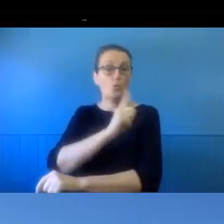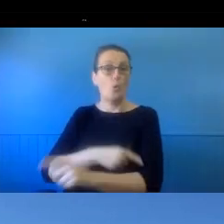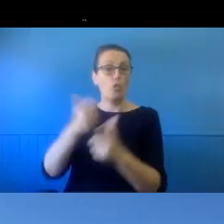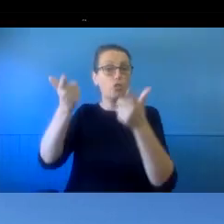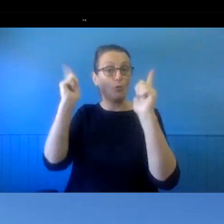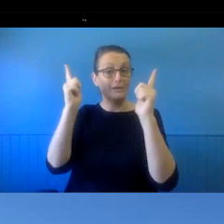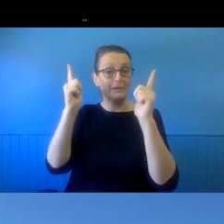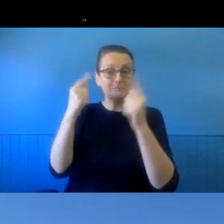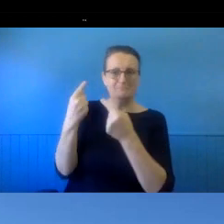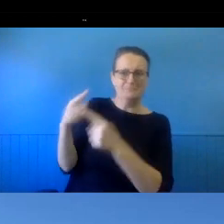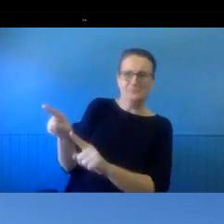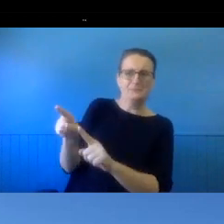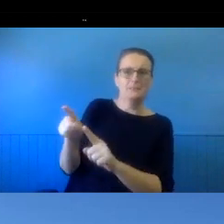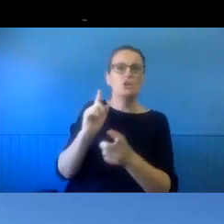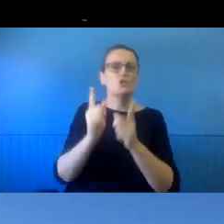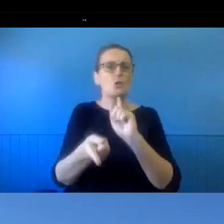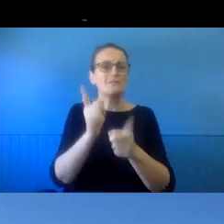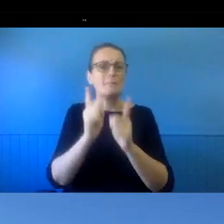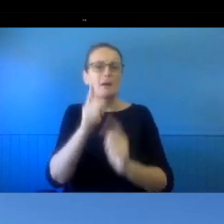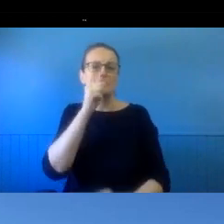are not